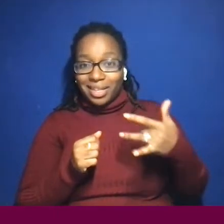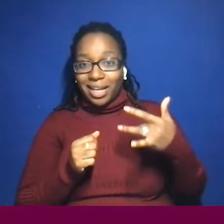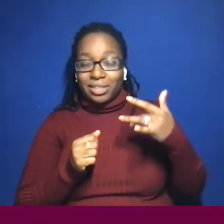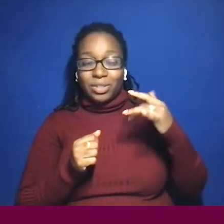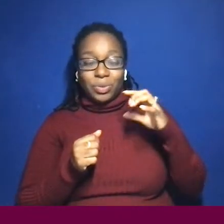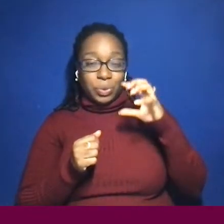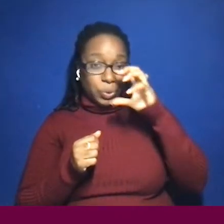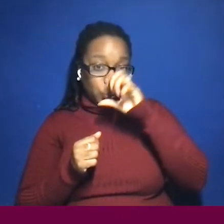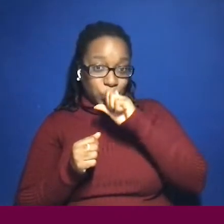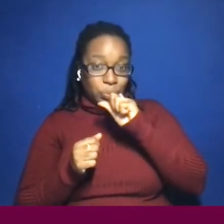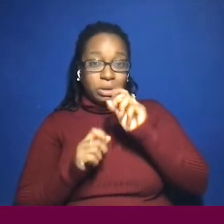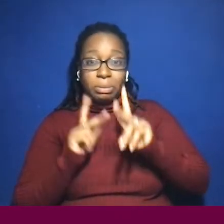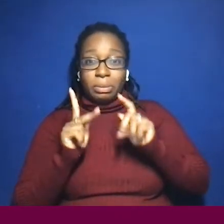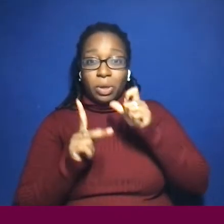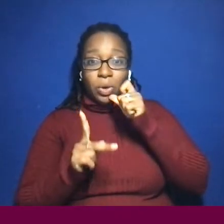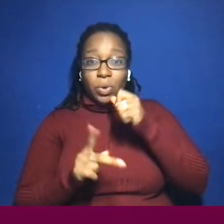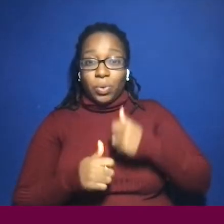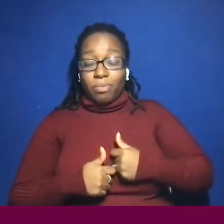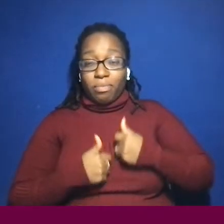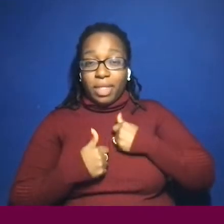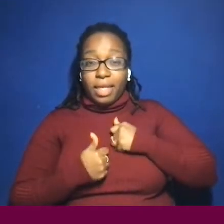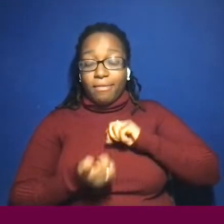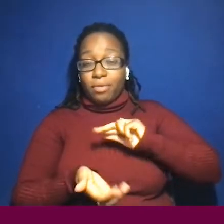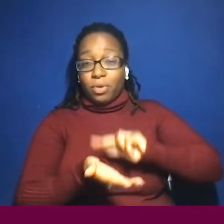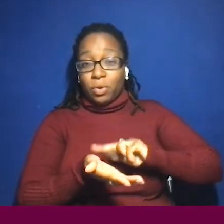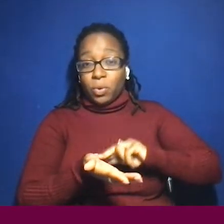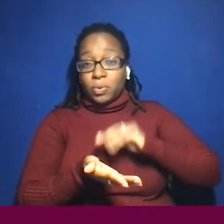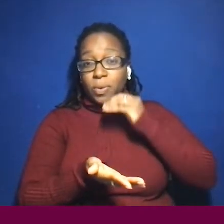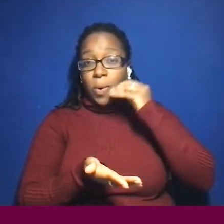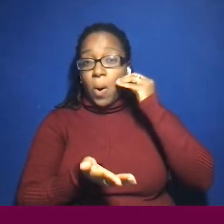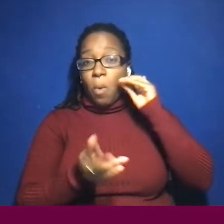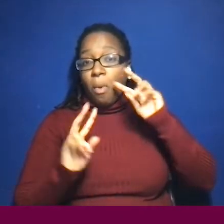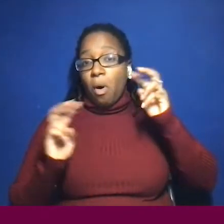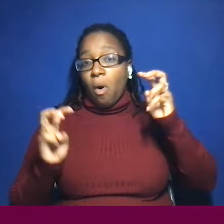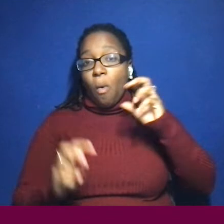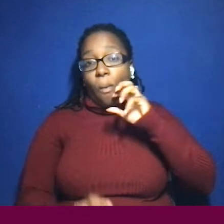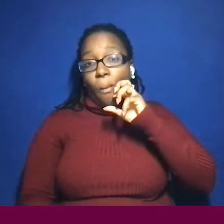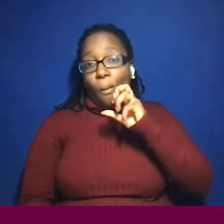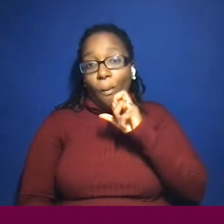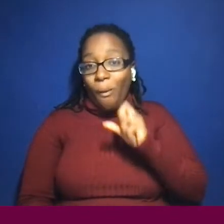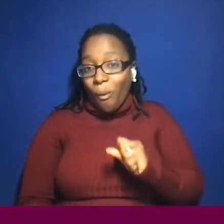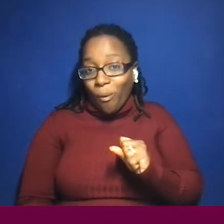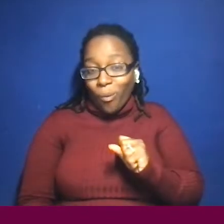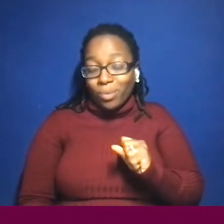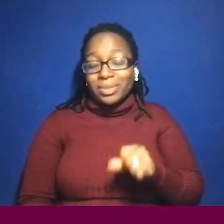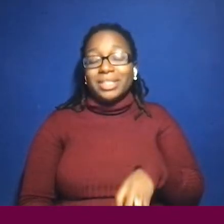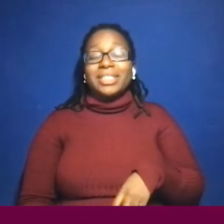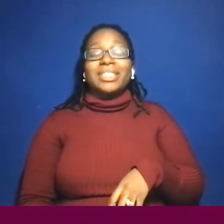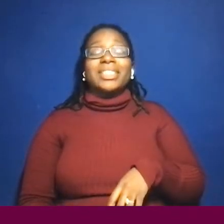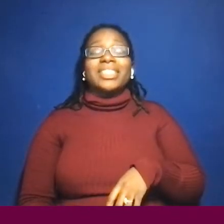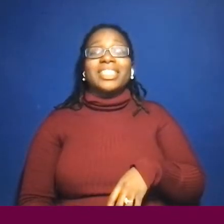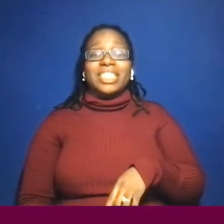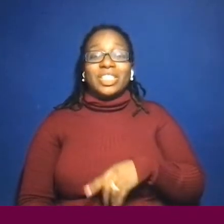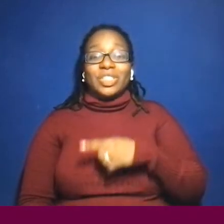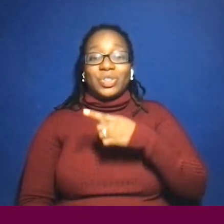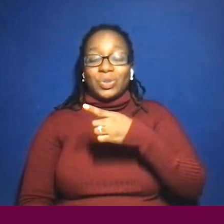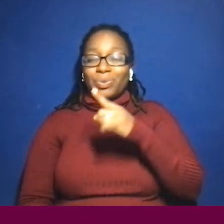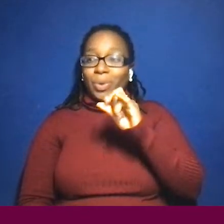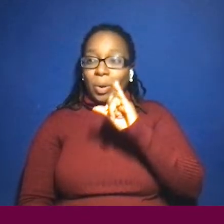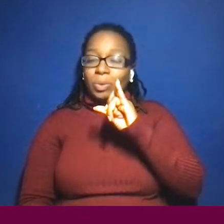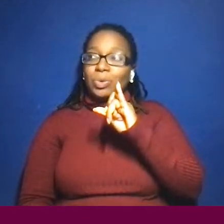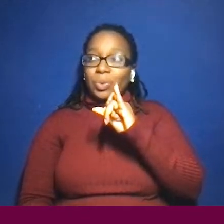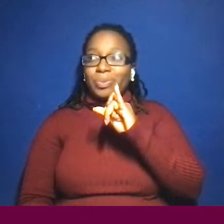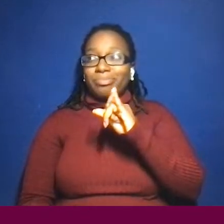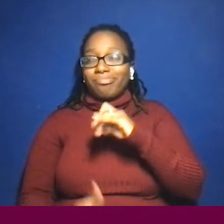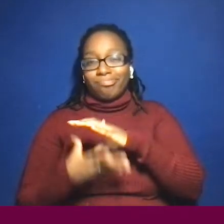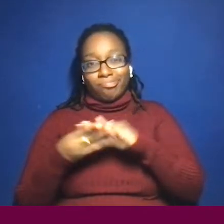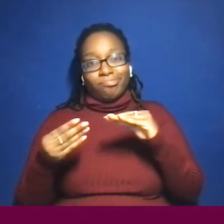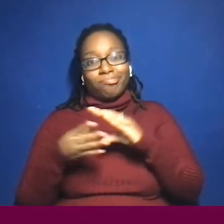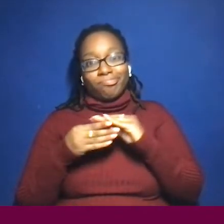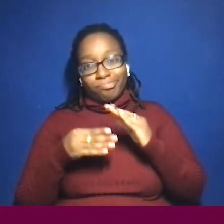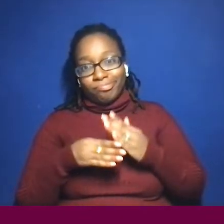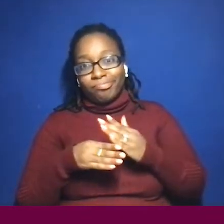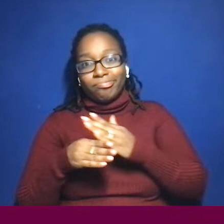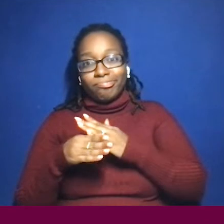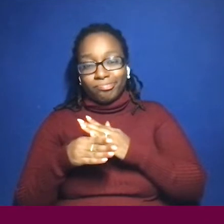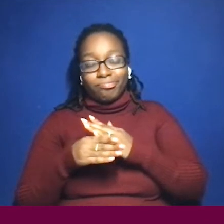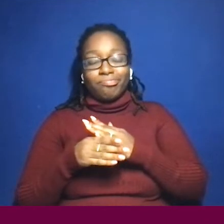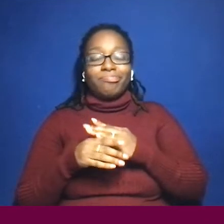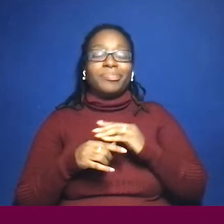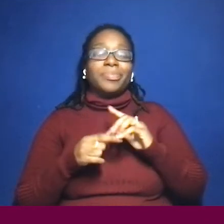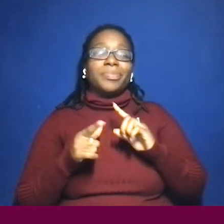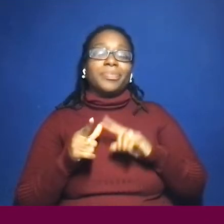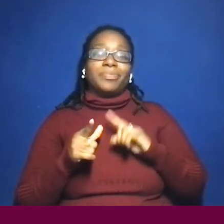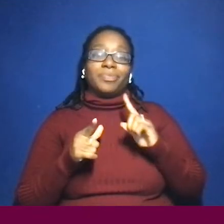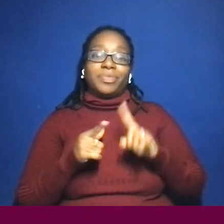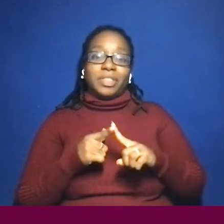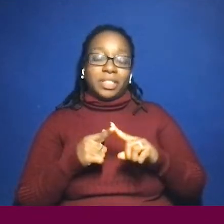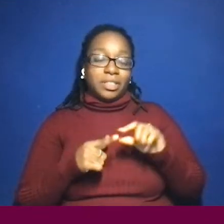nursing homes are old. And certainly, you've told the story, and then the series has given